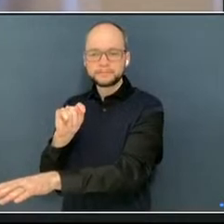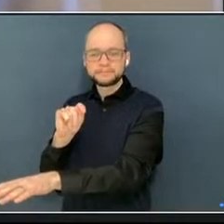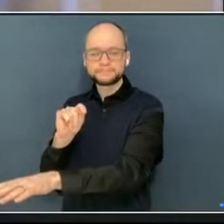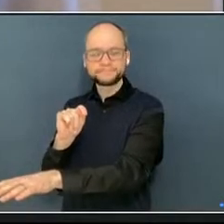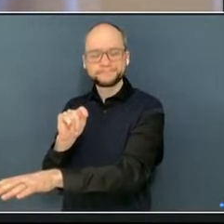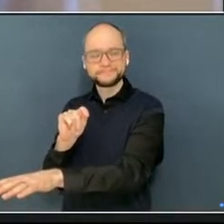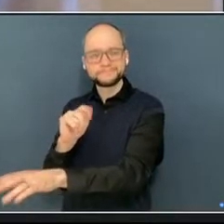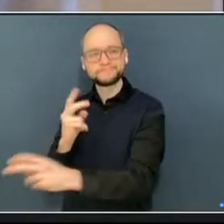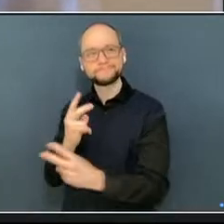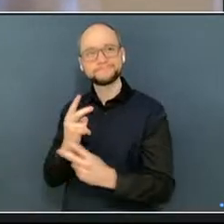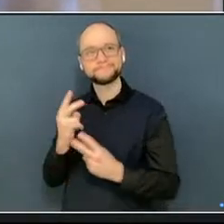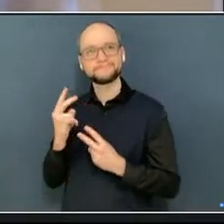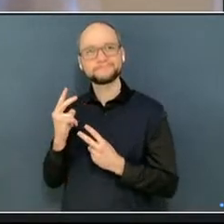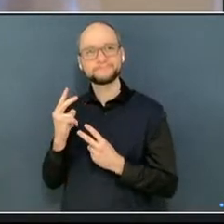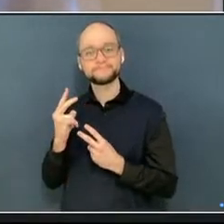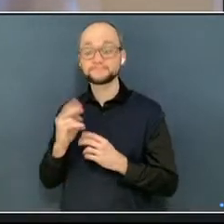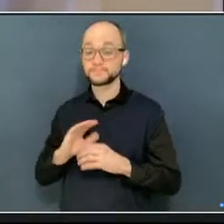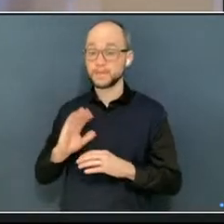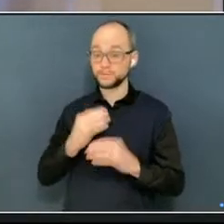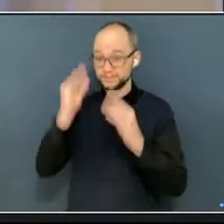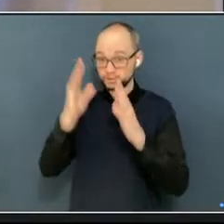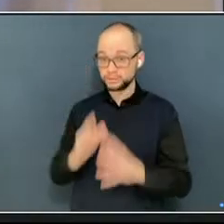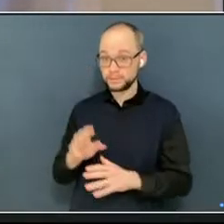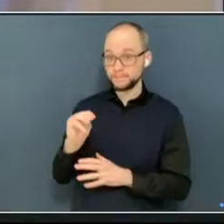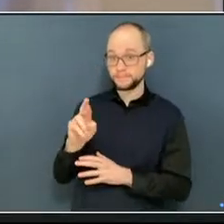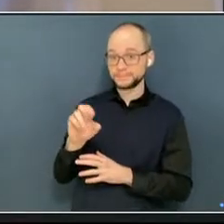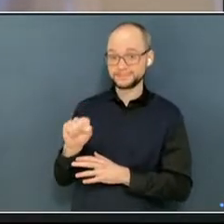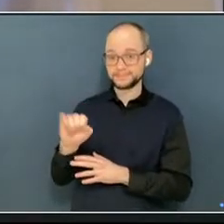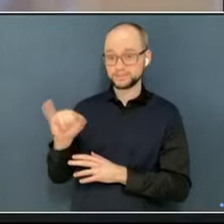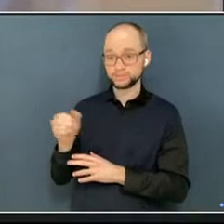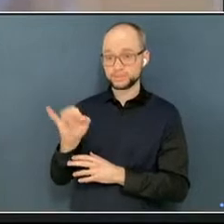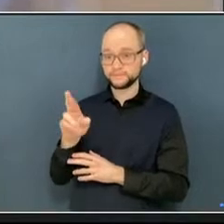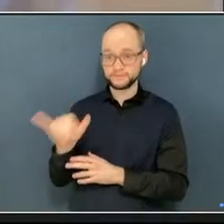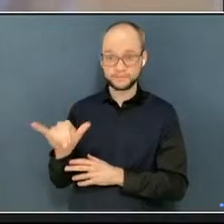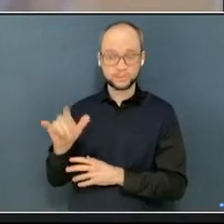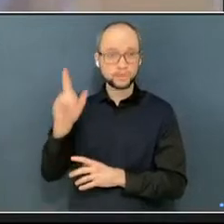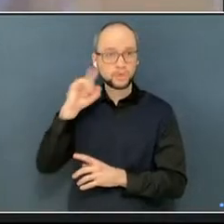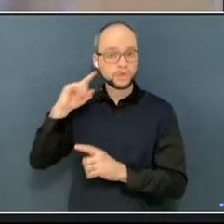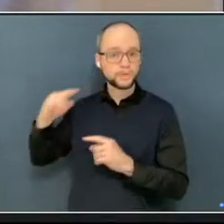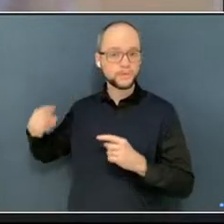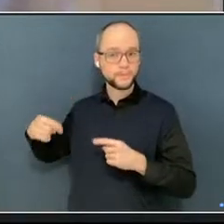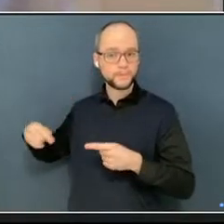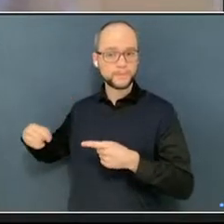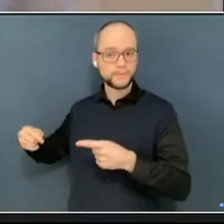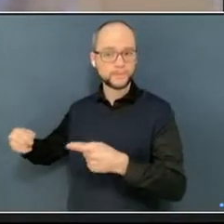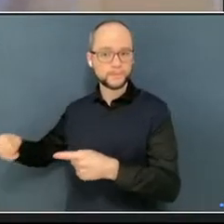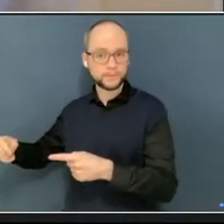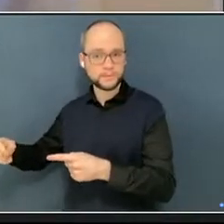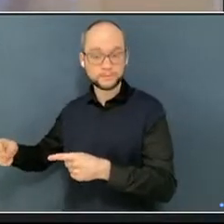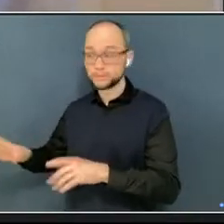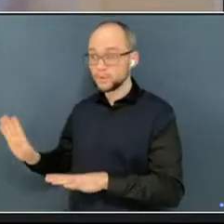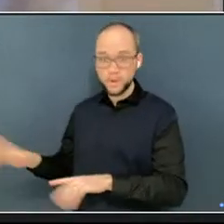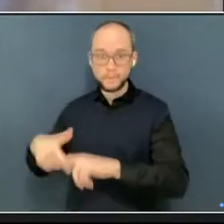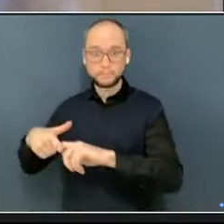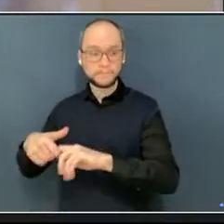Our teacher Mrs. Jeffrey upon hearing the sound of approaching wheels would stop short the lesson and say your elders are coming, make